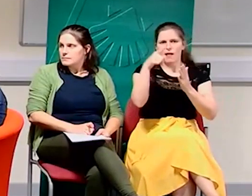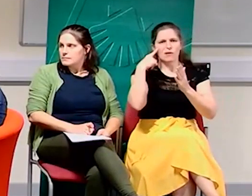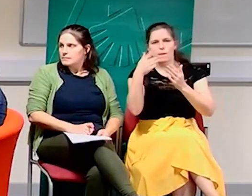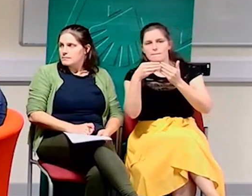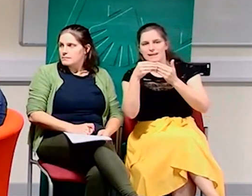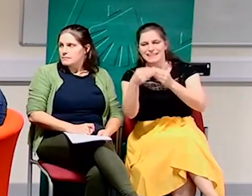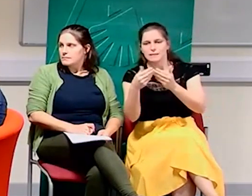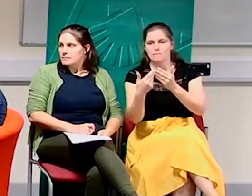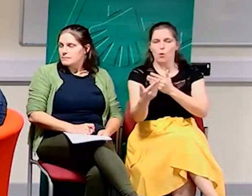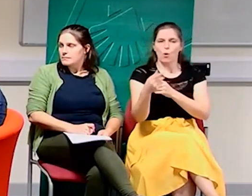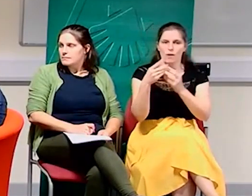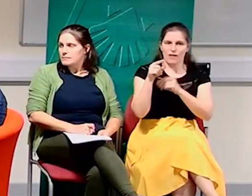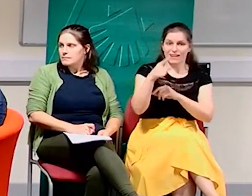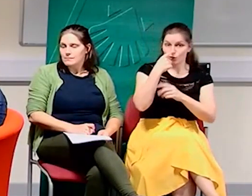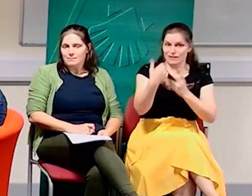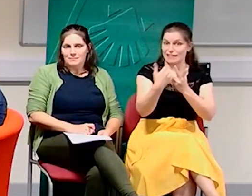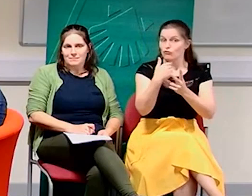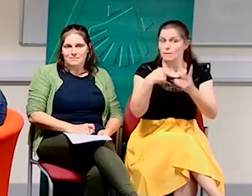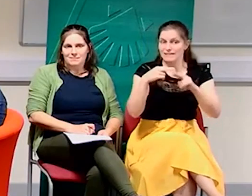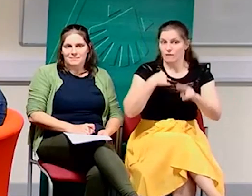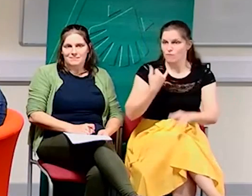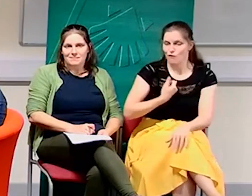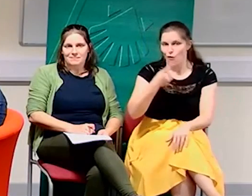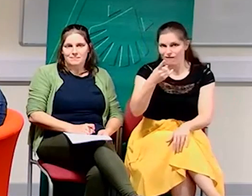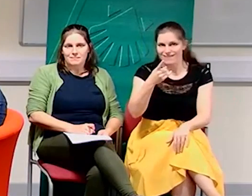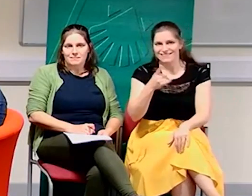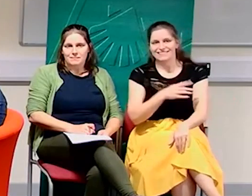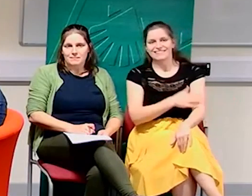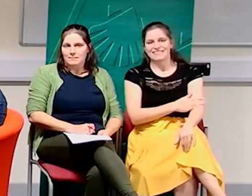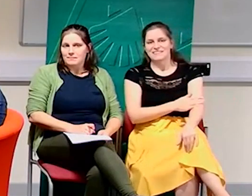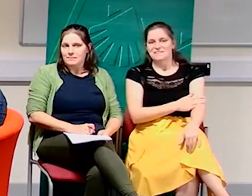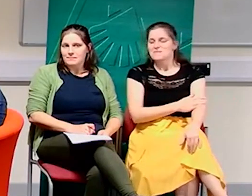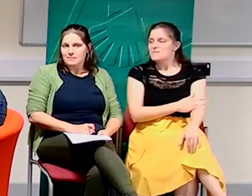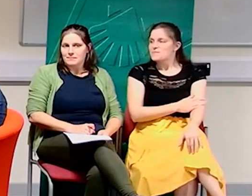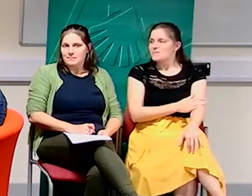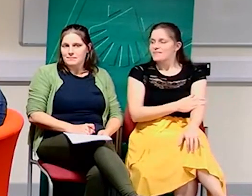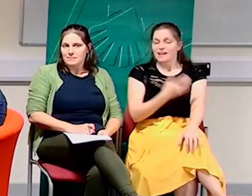she's very free to interrupt me at any point here um and we're quite happily pass you the microphone